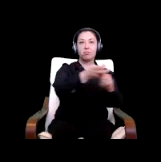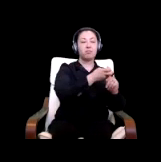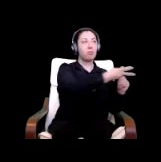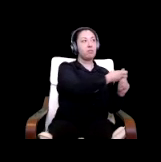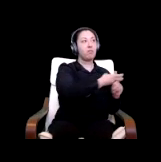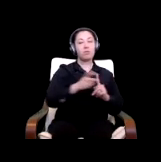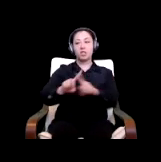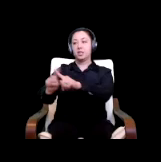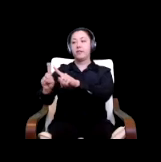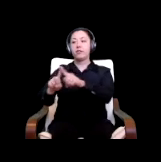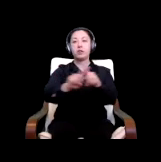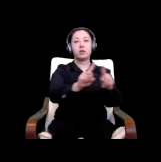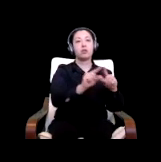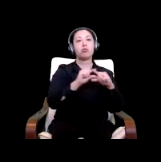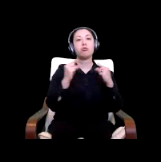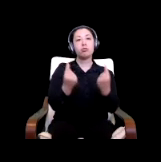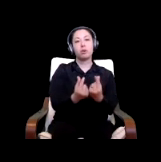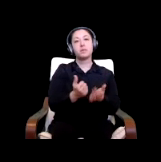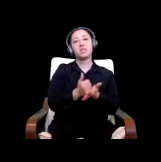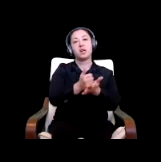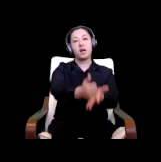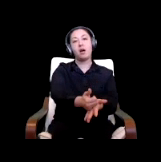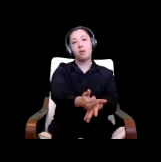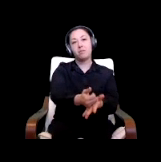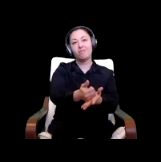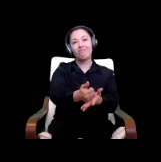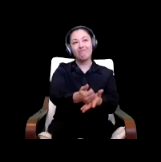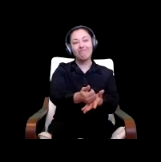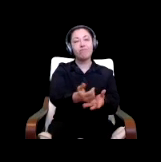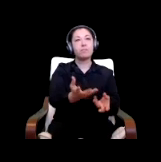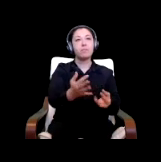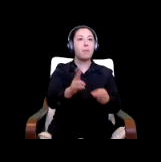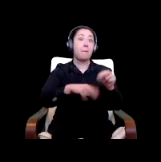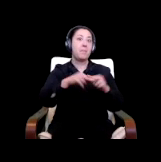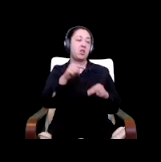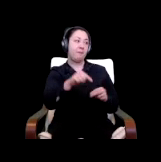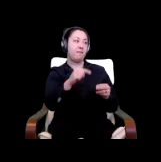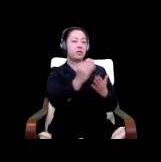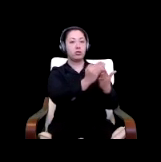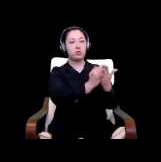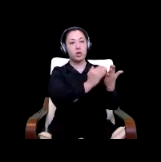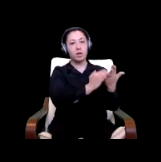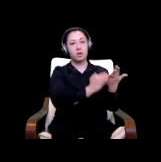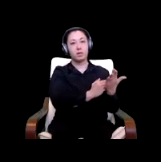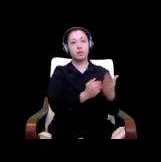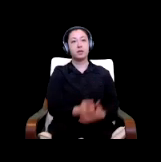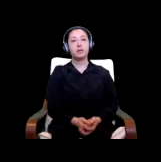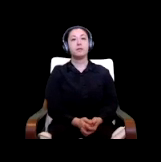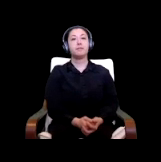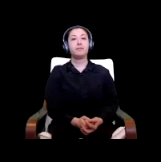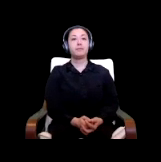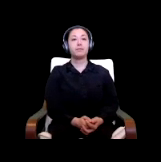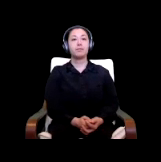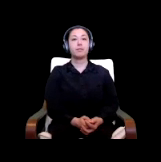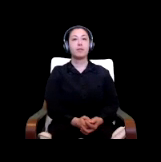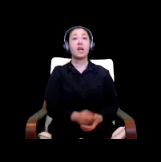that would help inform this checklist.